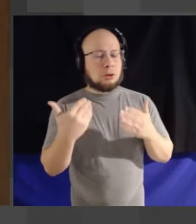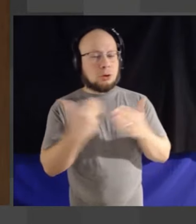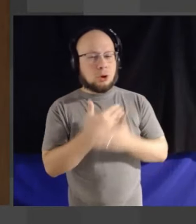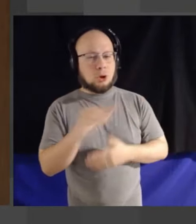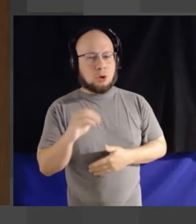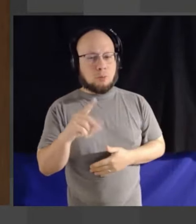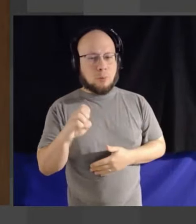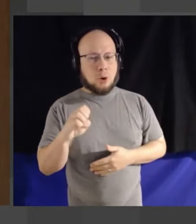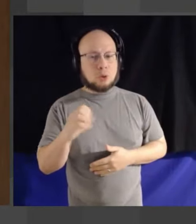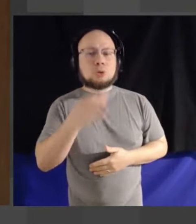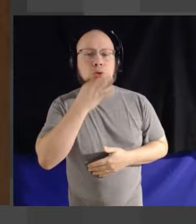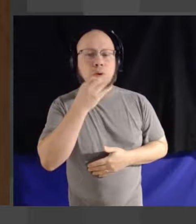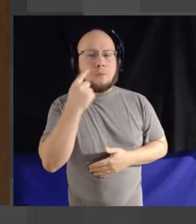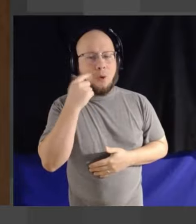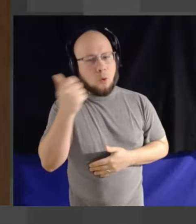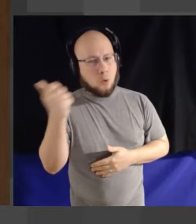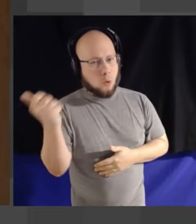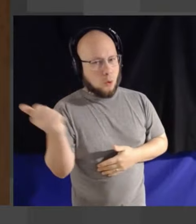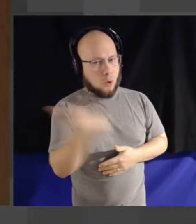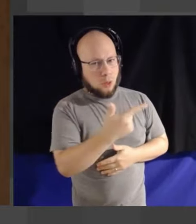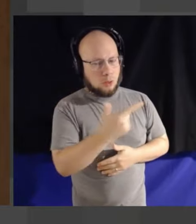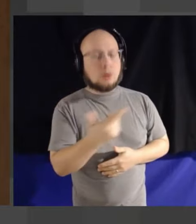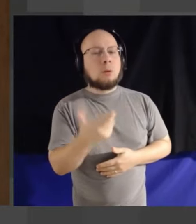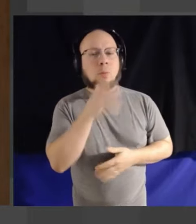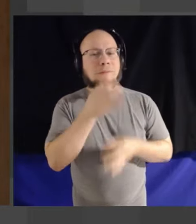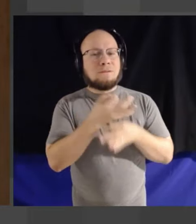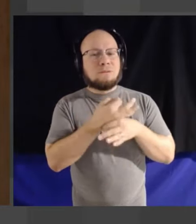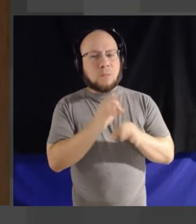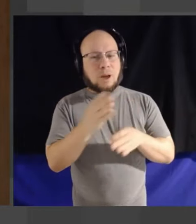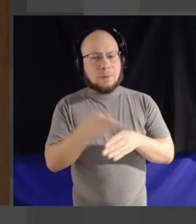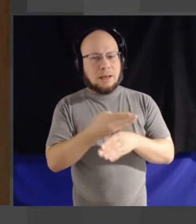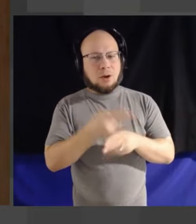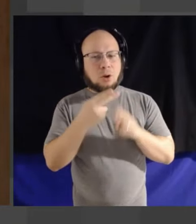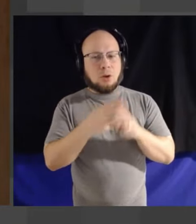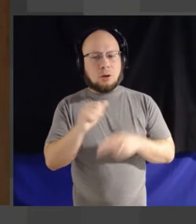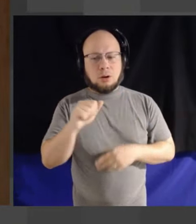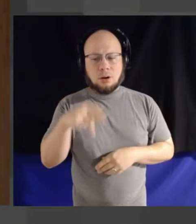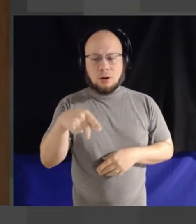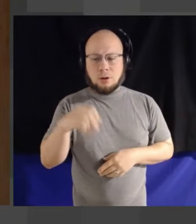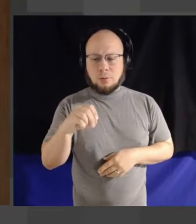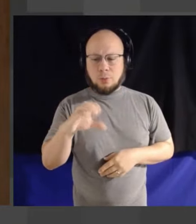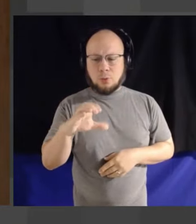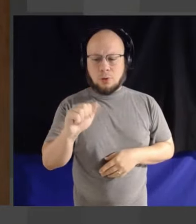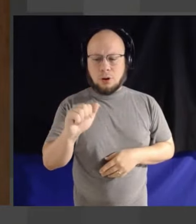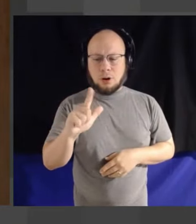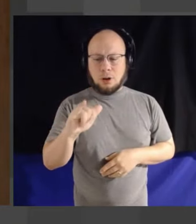YEAH. THE GAME MODE IS COMING VERY, VERY SOON FOR ALL OF THE PLAYERS